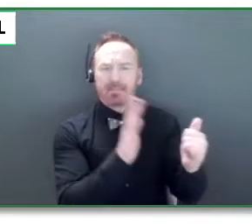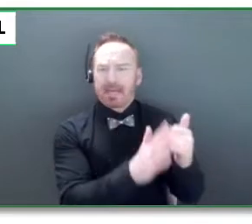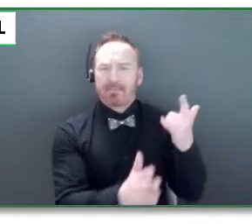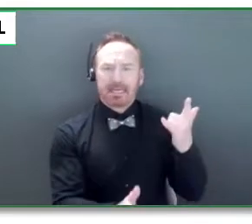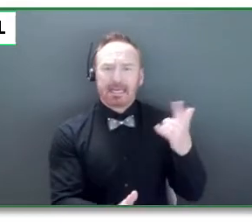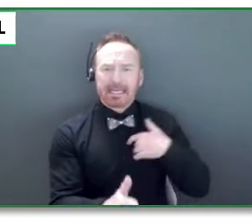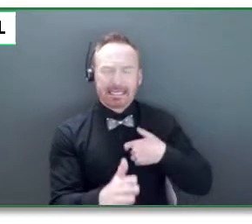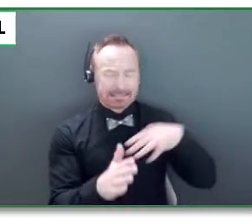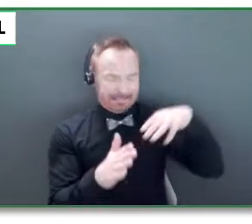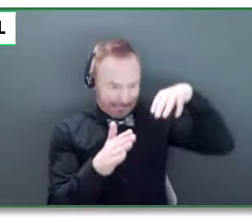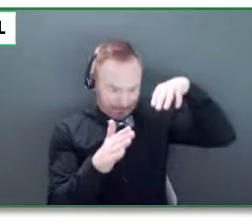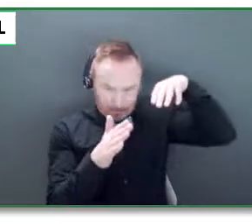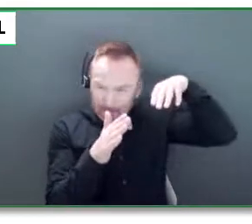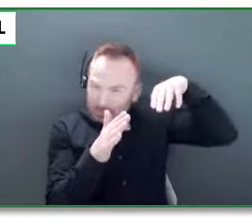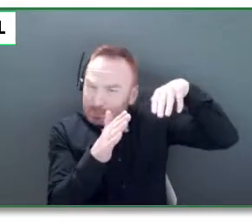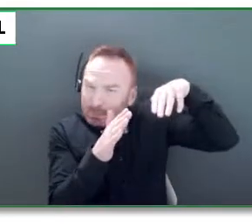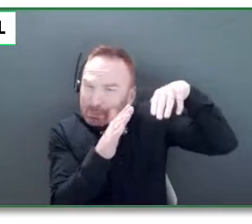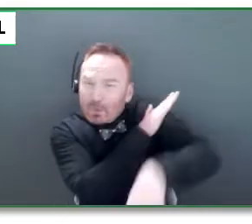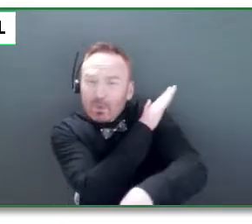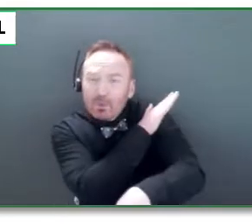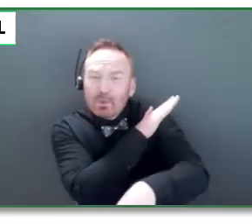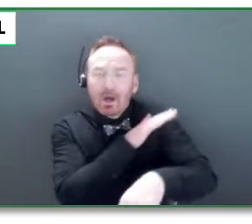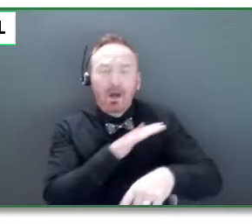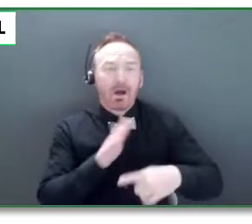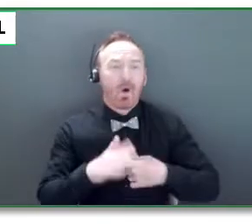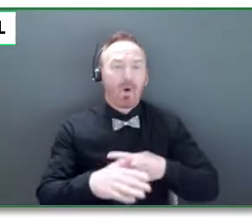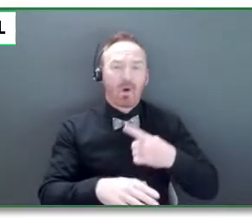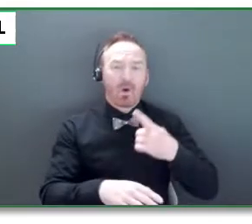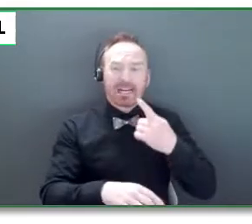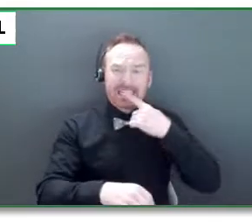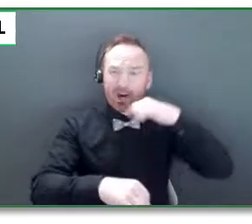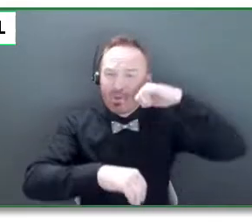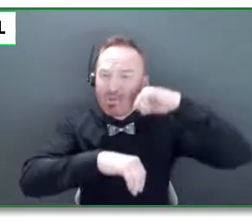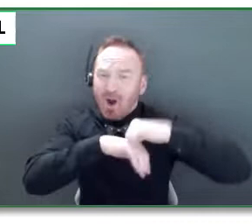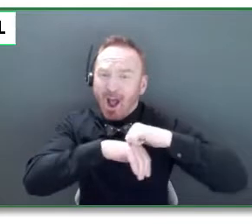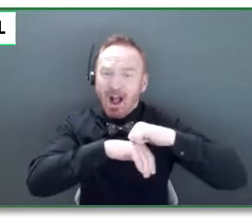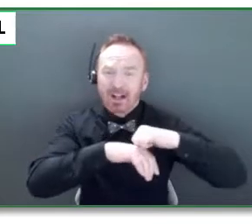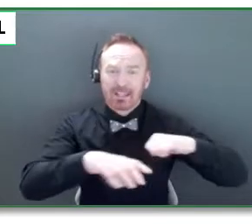it's the rocks that can't be moved. It could be there are trees and and that we